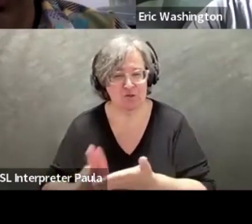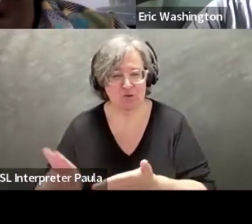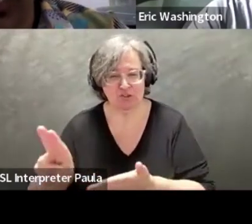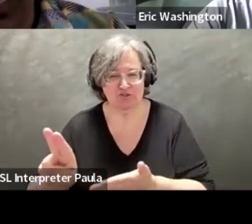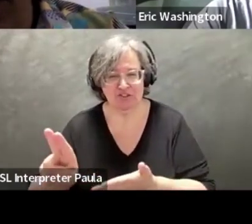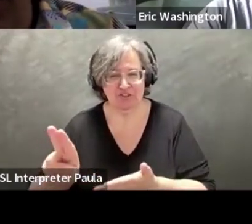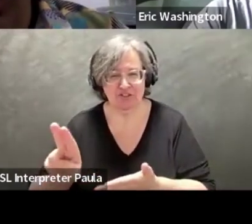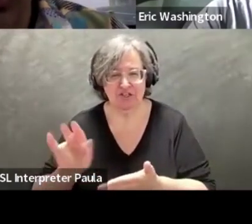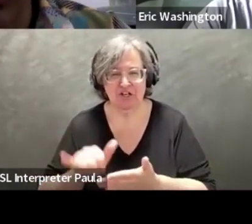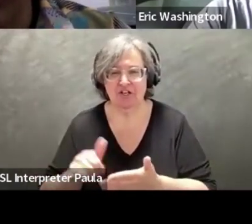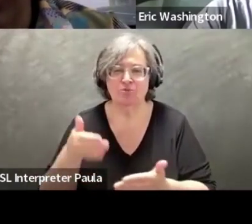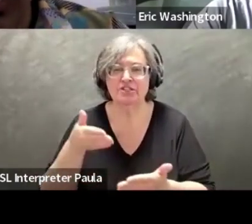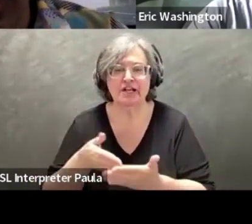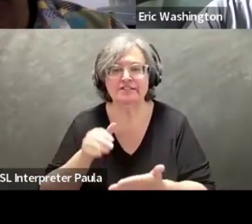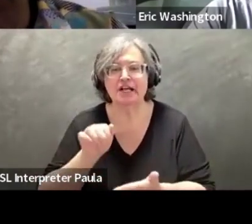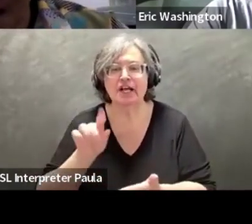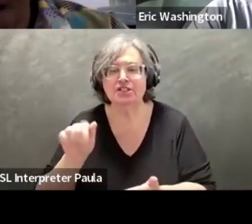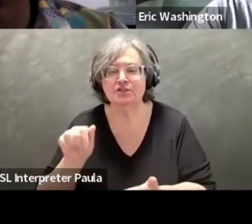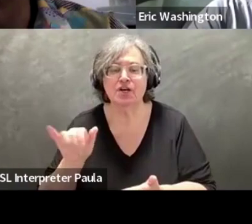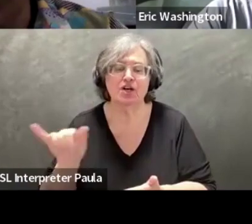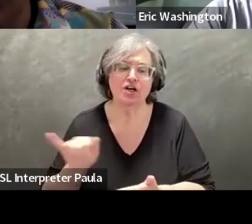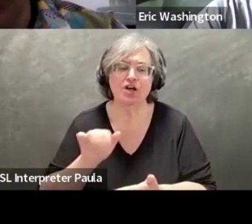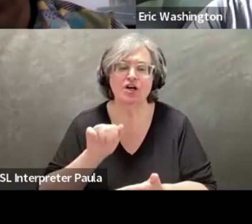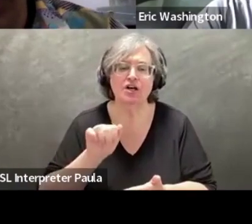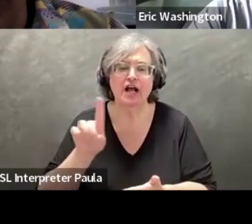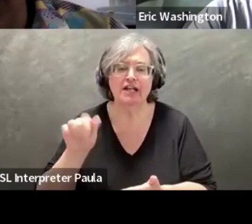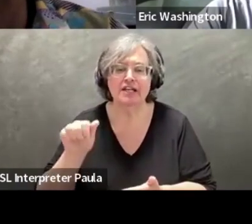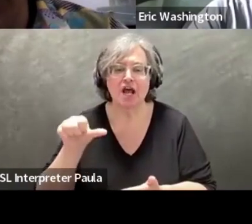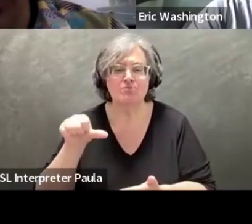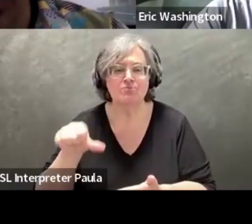against the ADA, such as the ADA button networking, not having